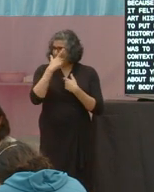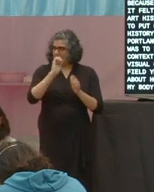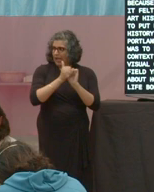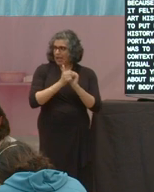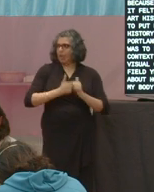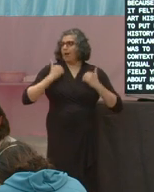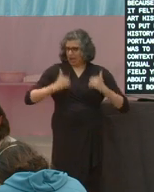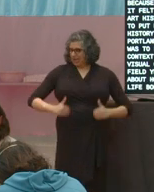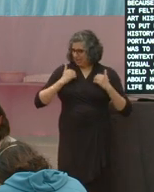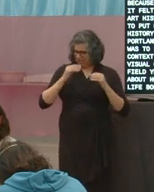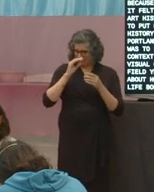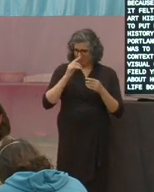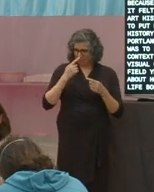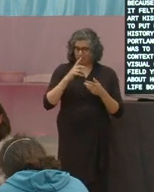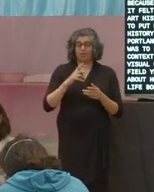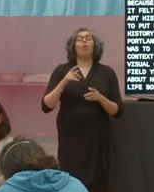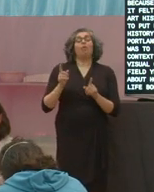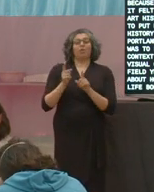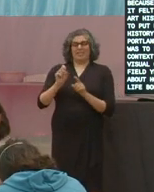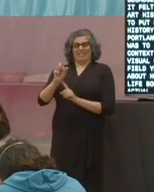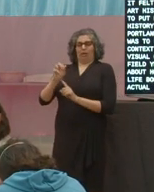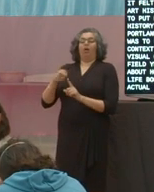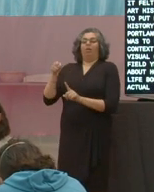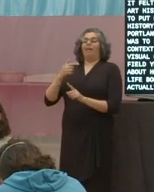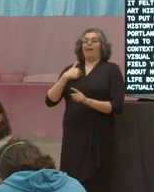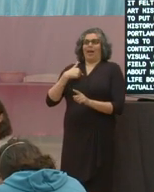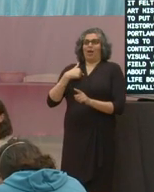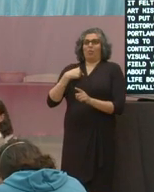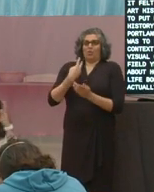I was a grad student, actually, well, way back, also in the